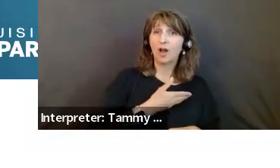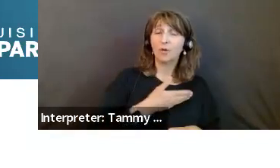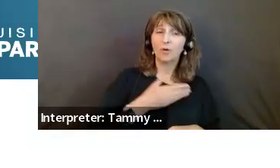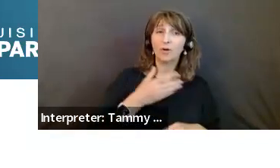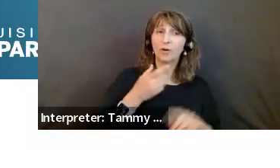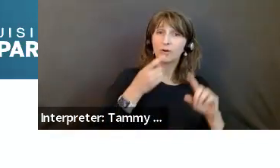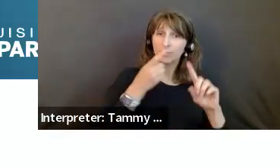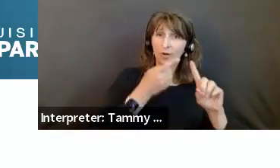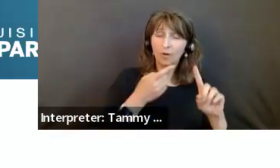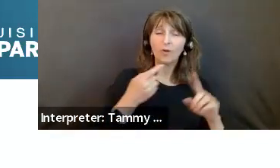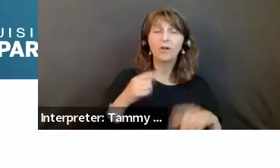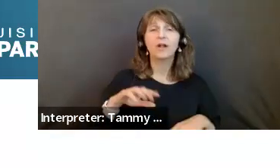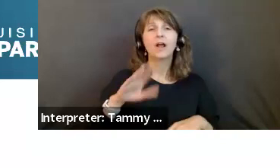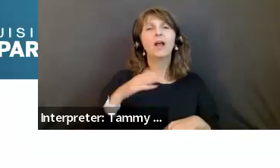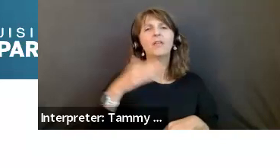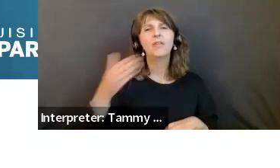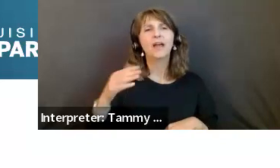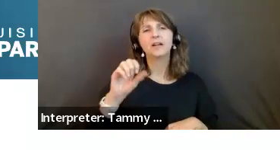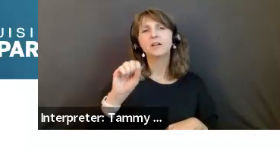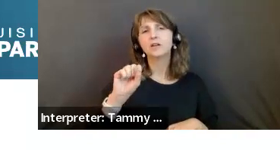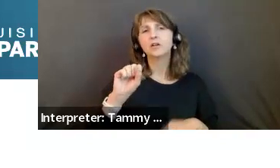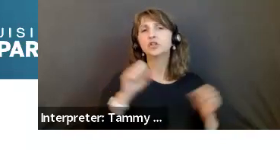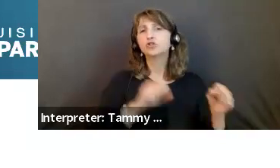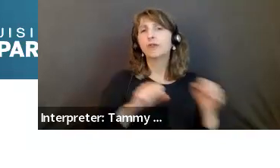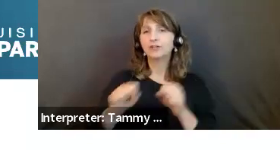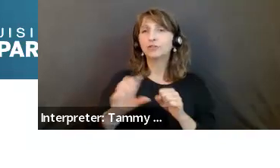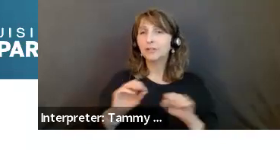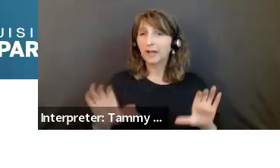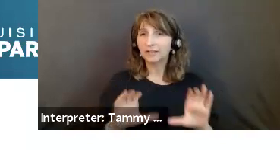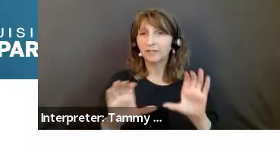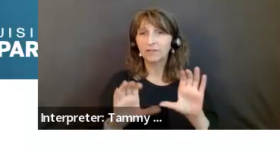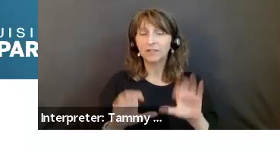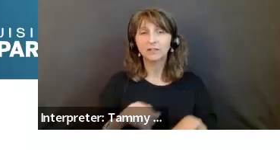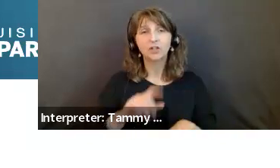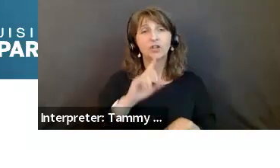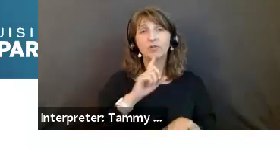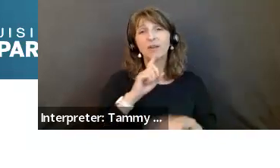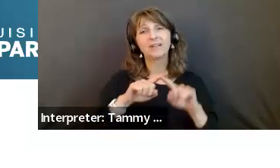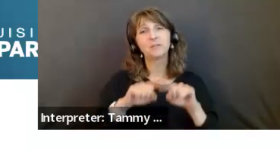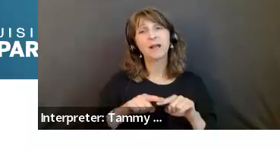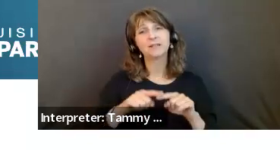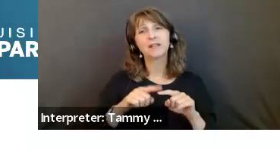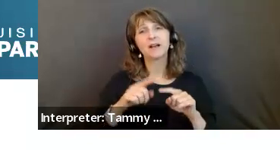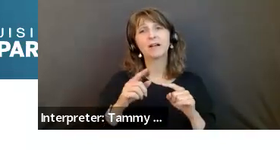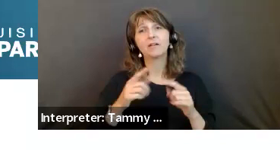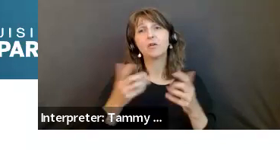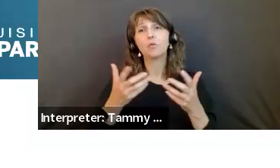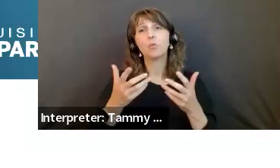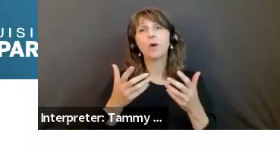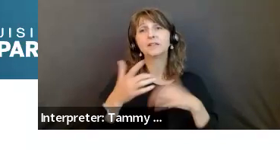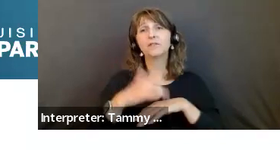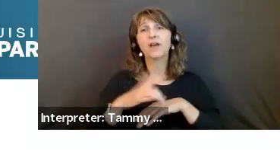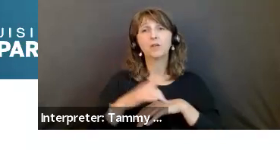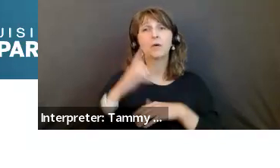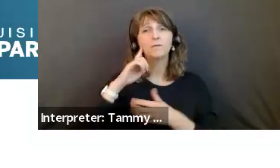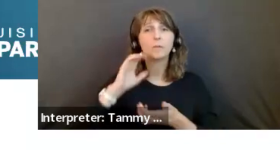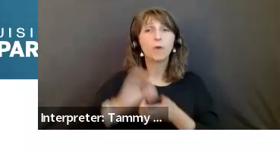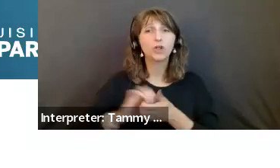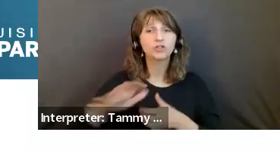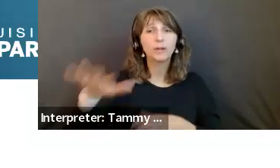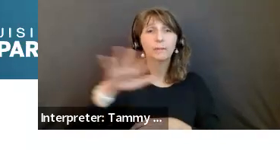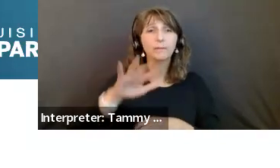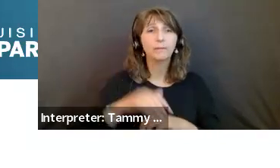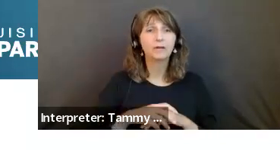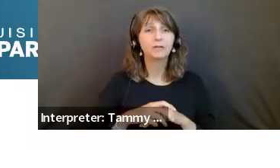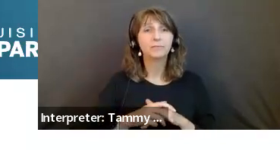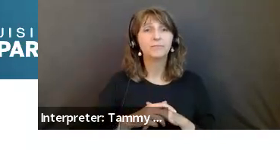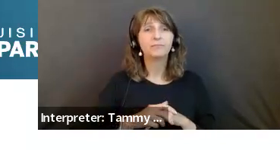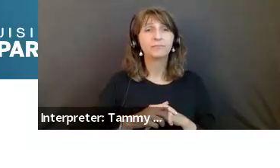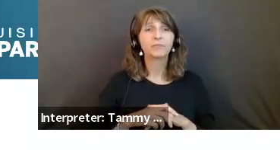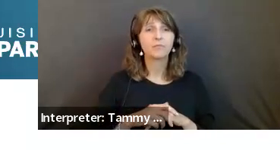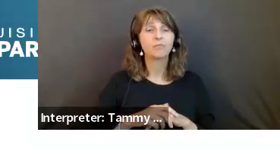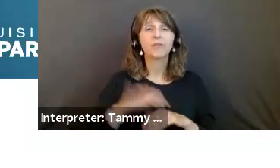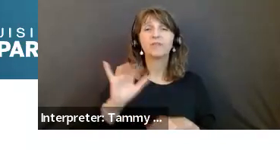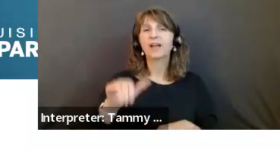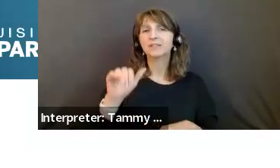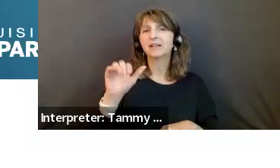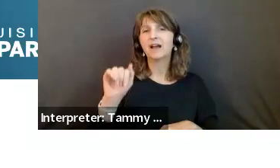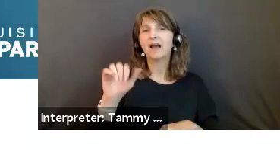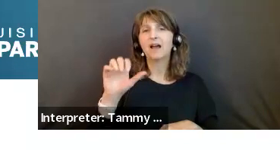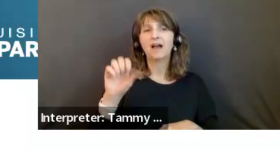We based that on who are available partners, what programs exist. Right. And so part of that was that asset mapping process and also that spreadsheet that you just saw.